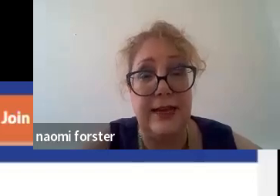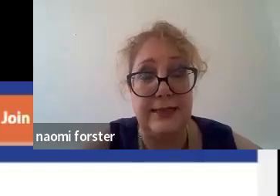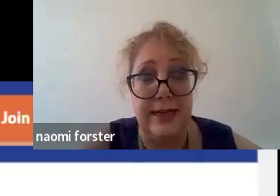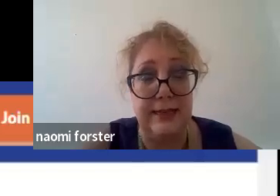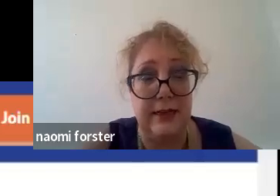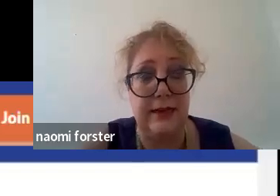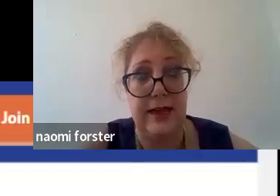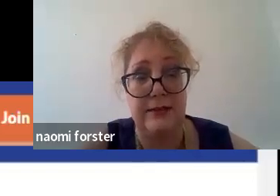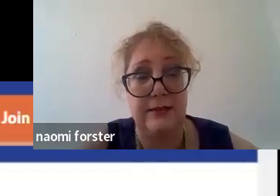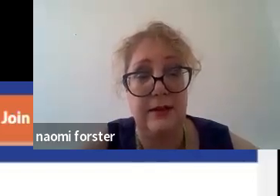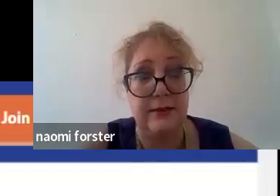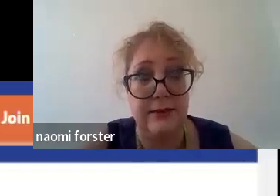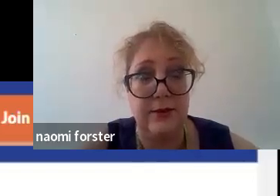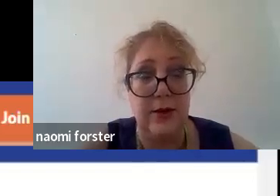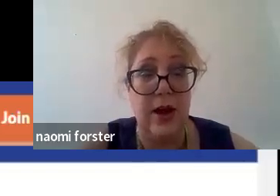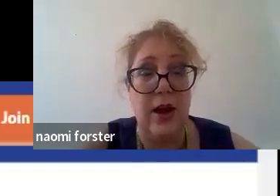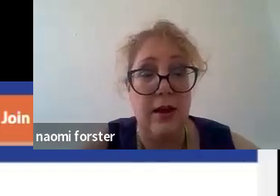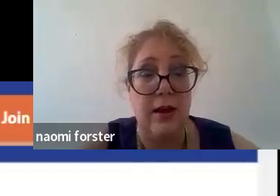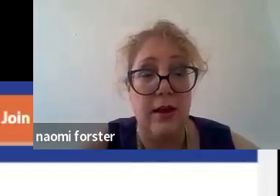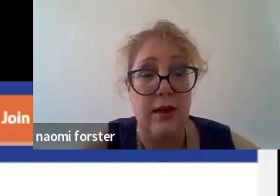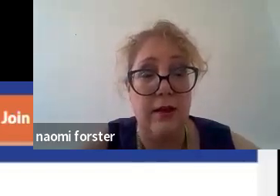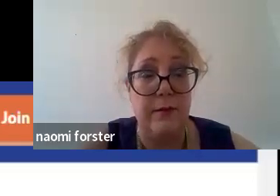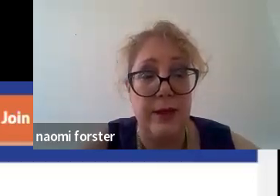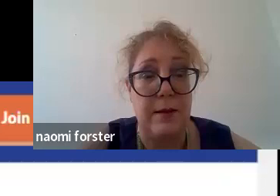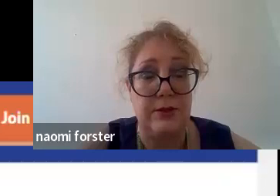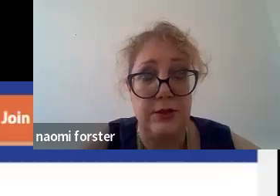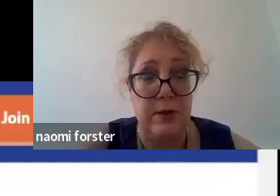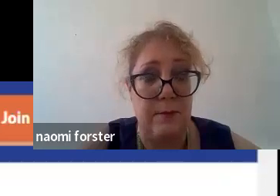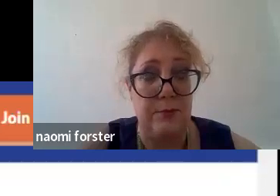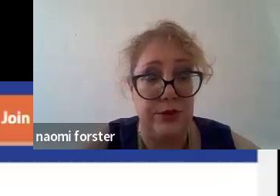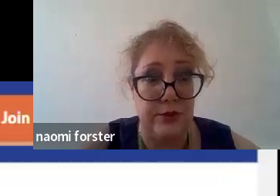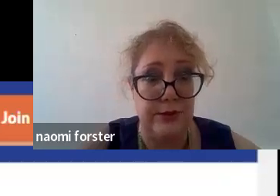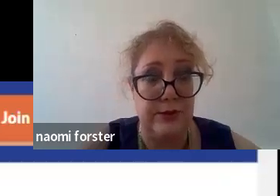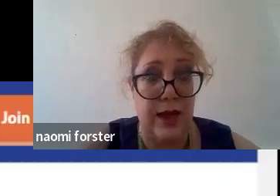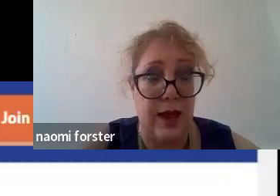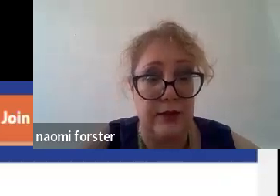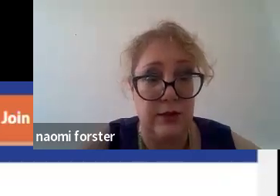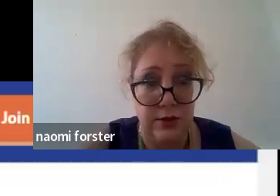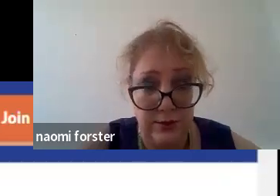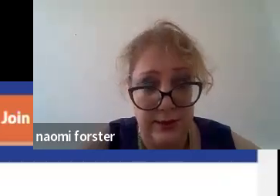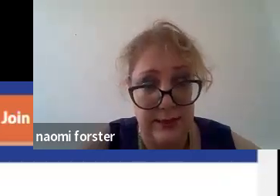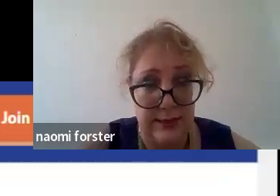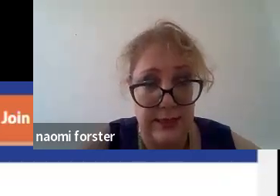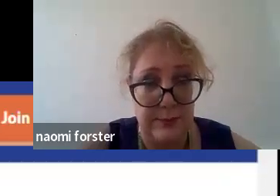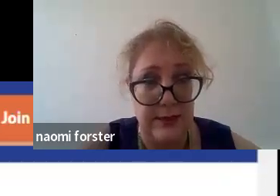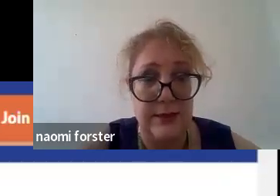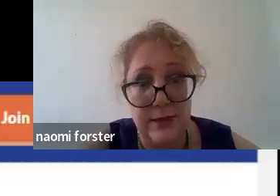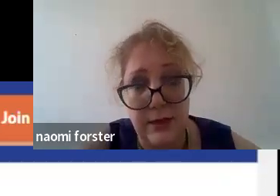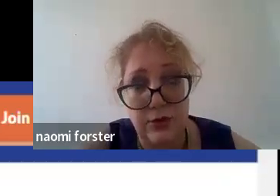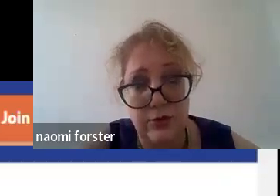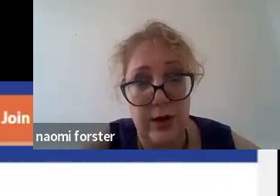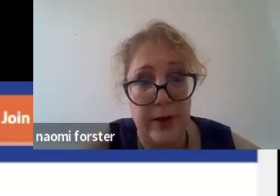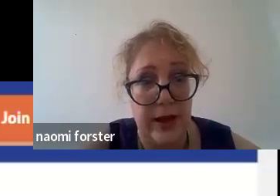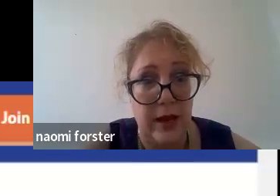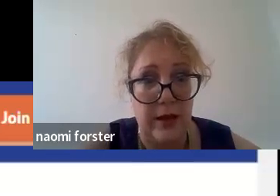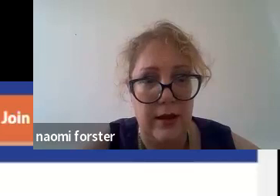to get in, to be able to produce and use these assessments straight away.